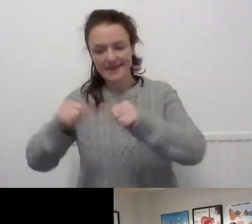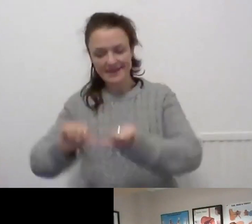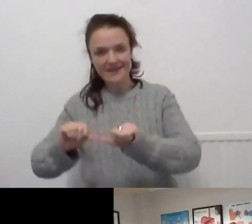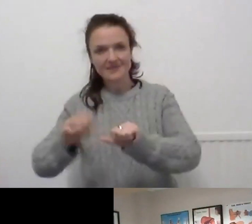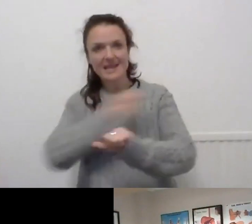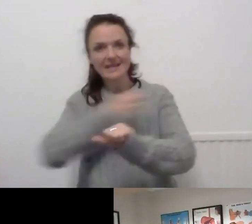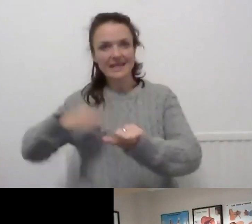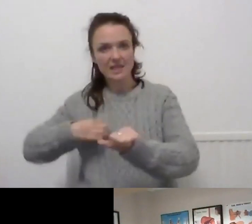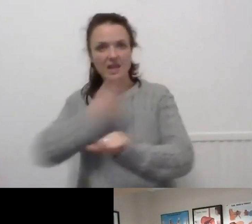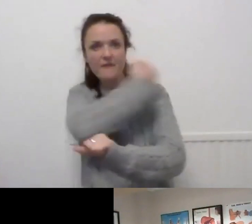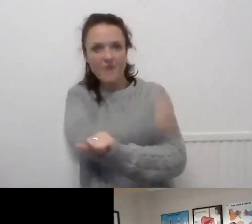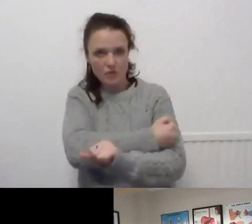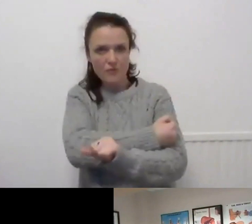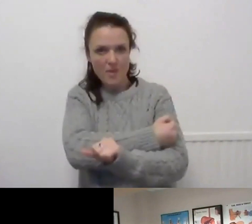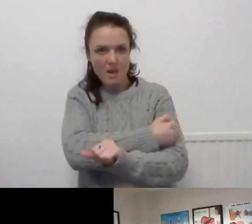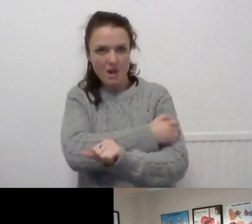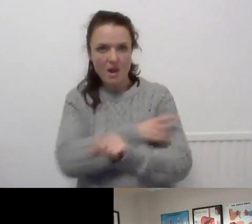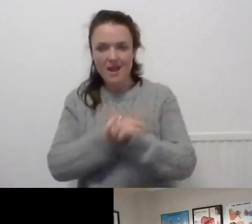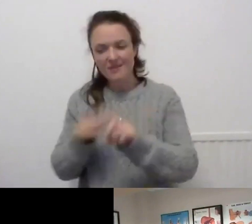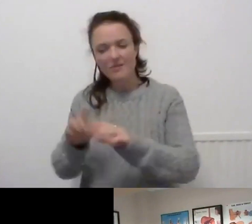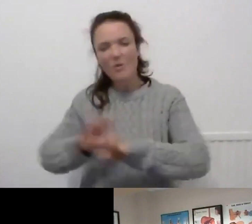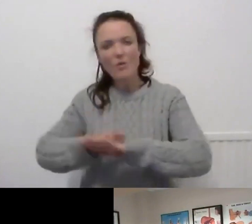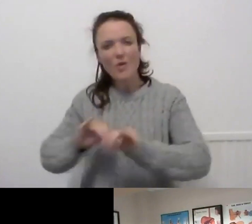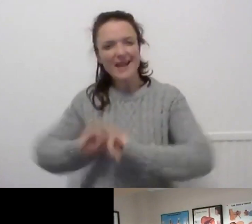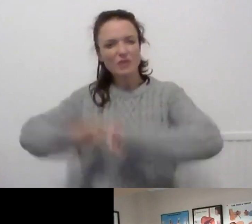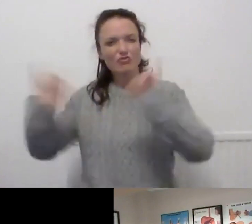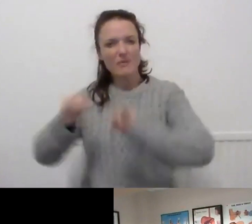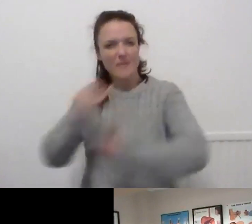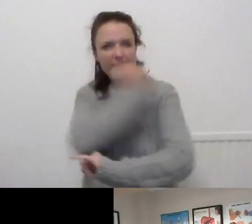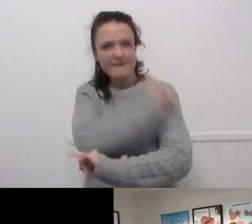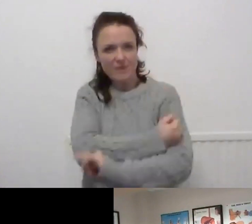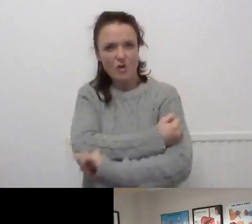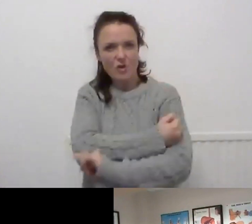enough to be labeled extremely vulnerable will be will be brought forward even if you're in your 20s